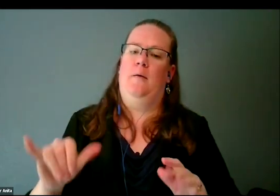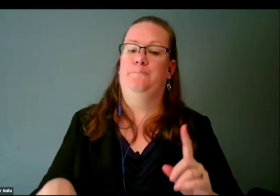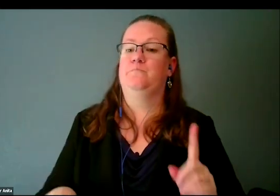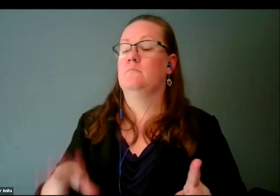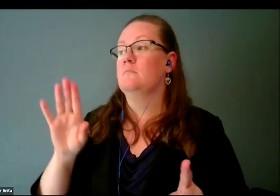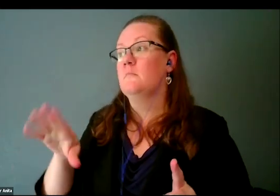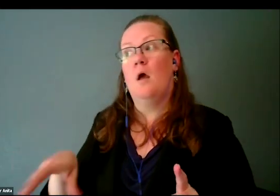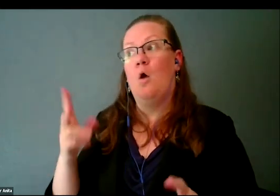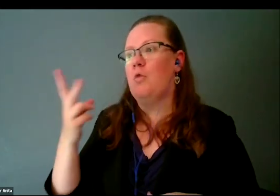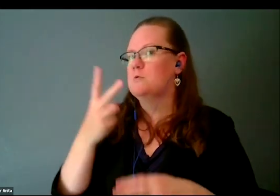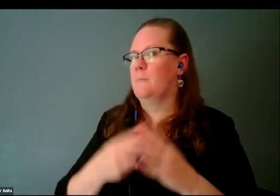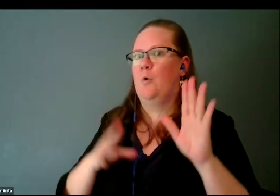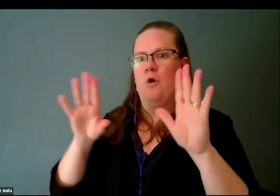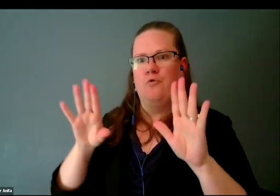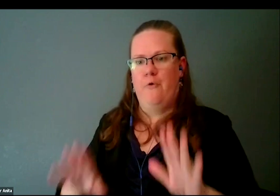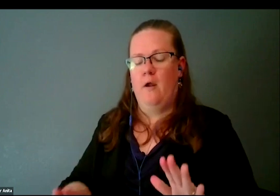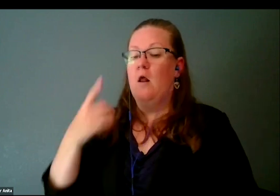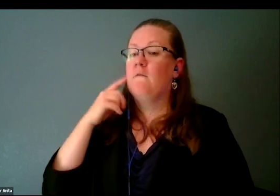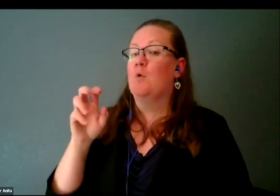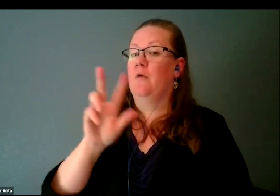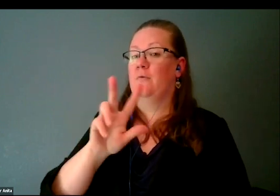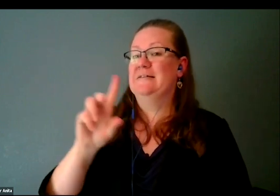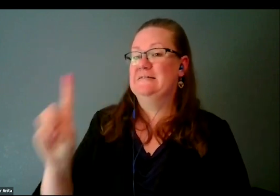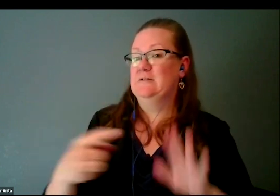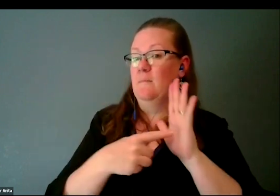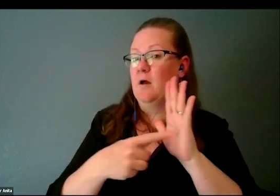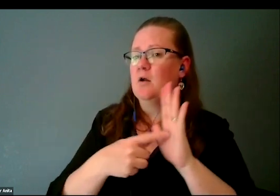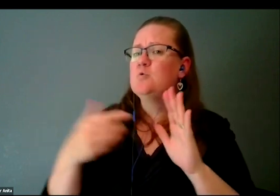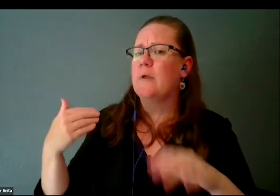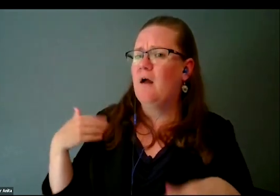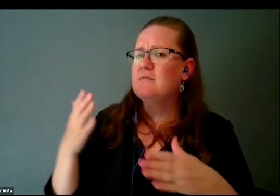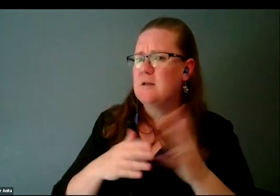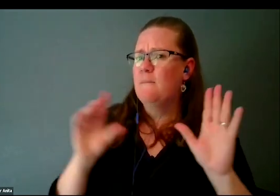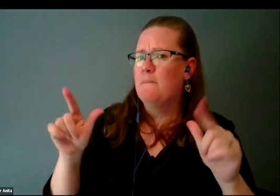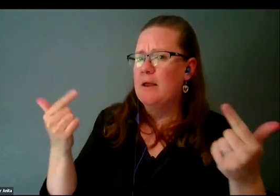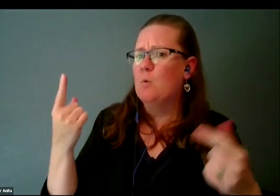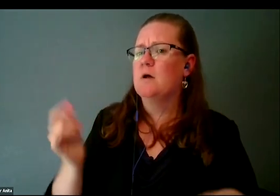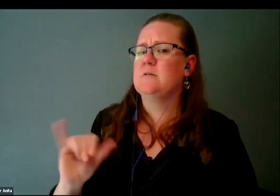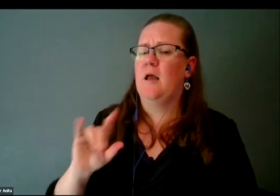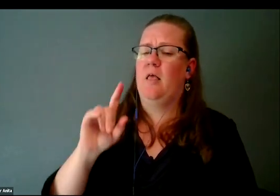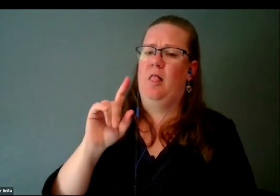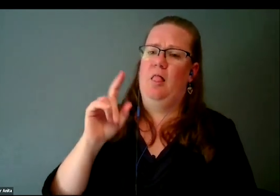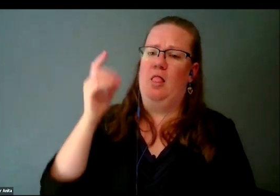For 3D models, there are the big repositories like Thingiverse. There are things like Yeggi, where you can